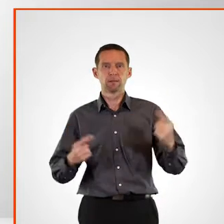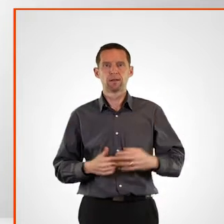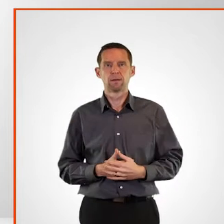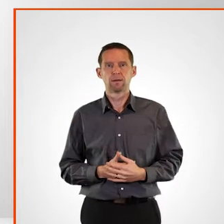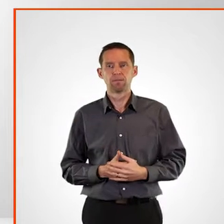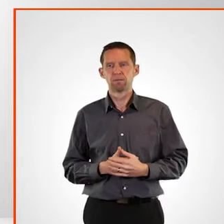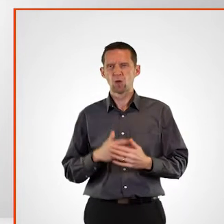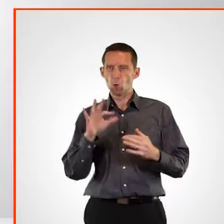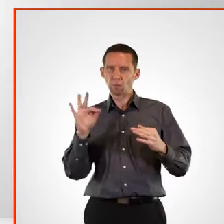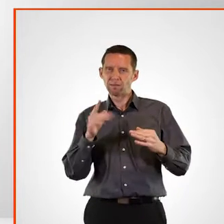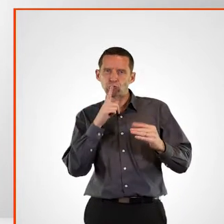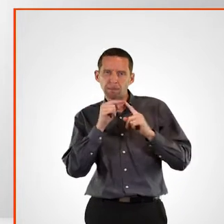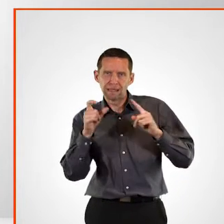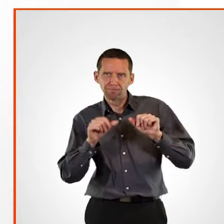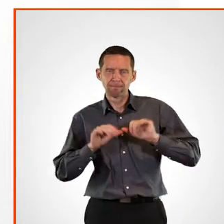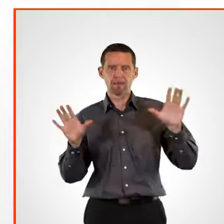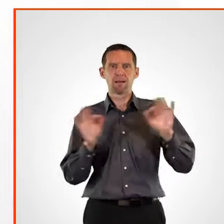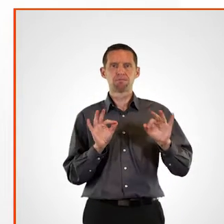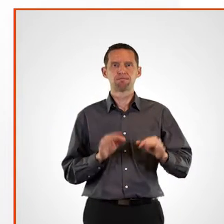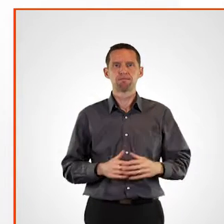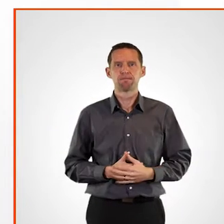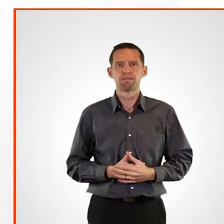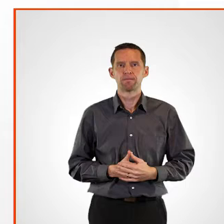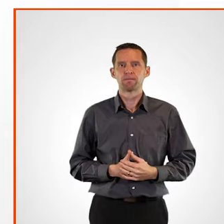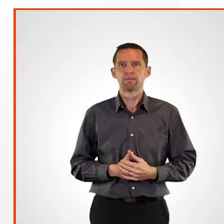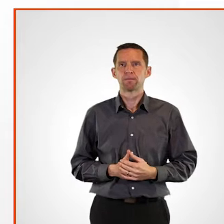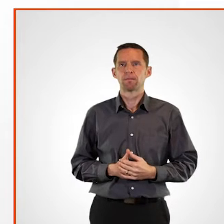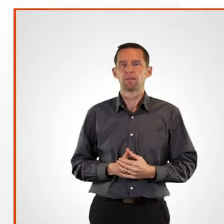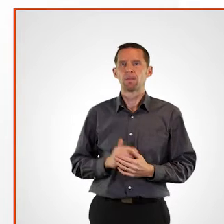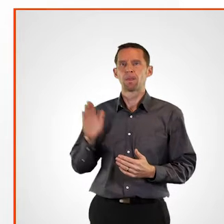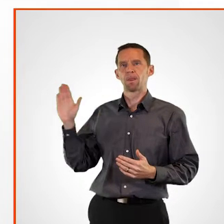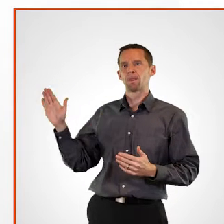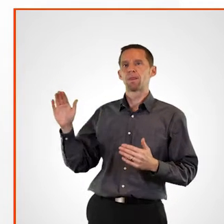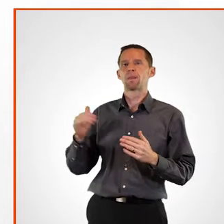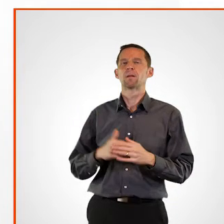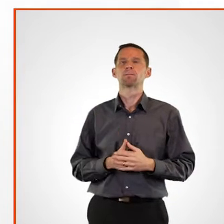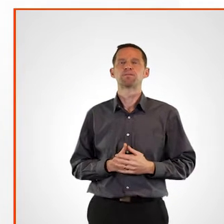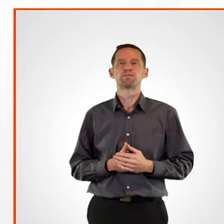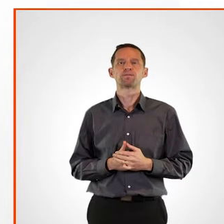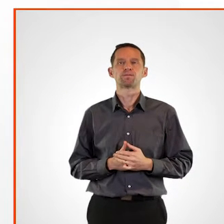But it's not as clear cut. Here are the phonologic and literacy results.